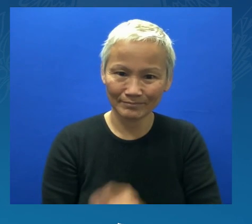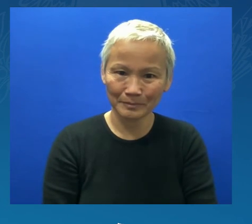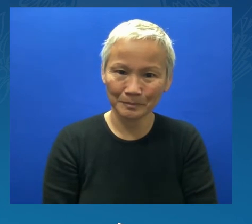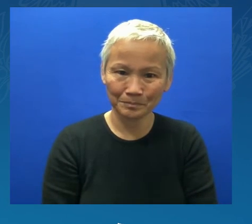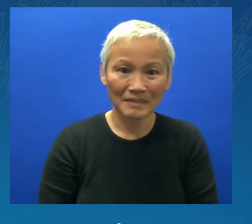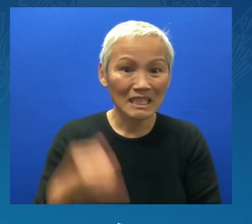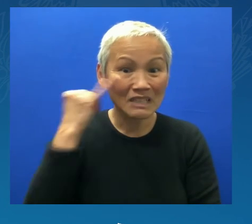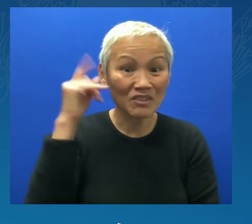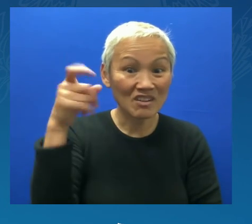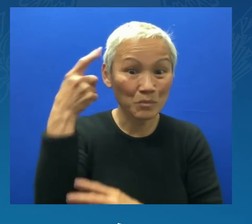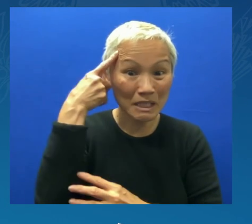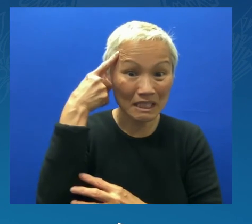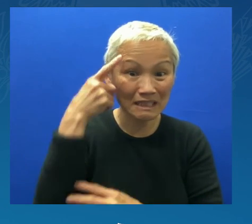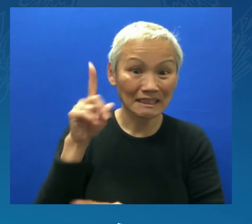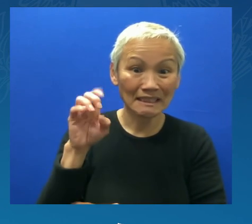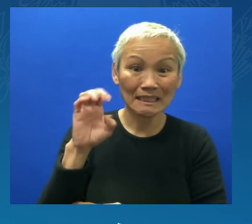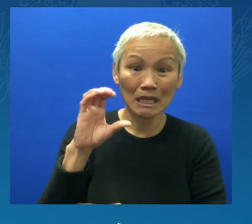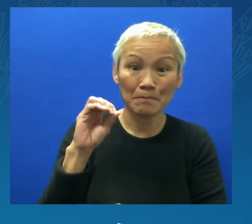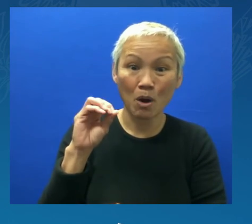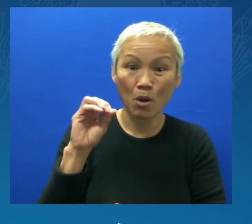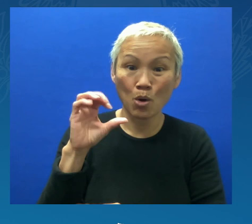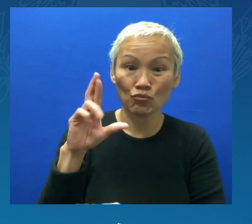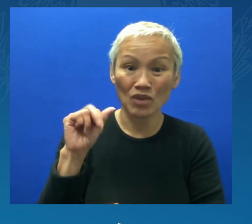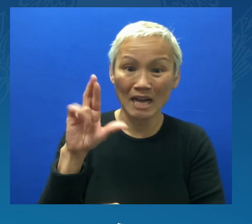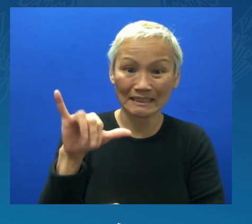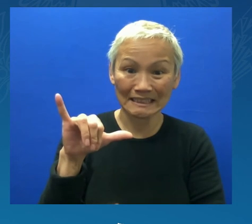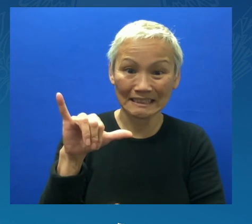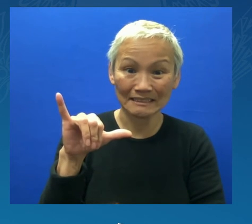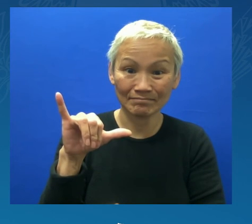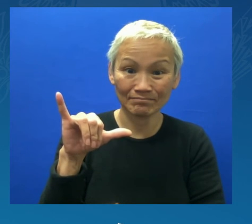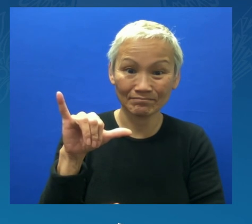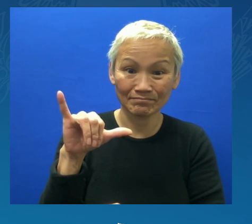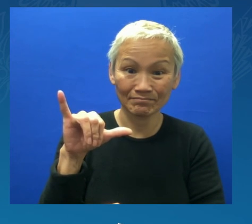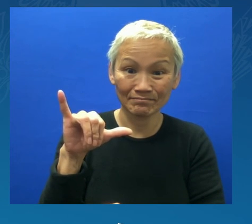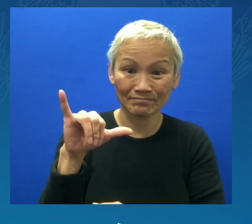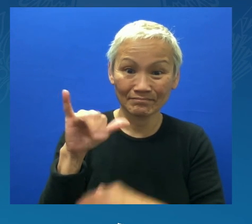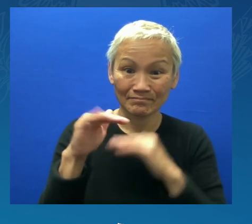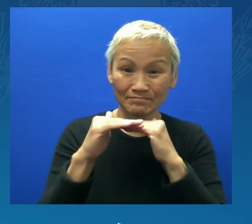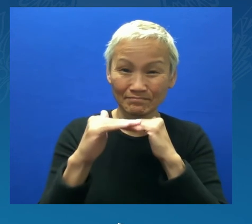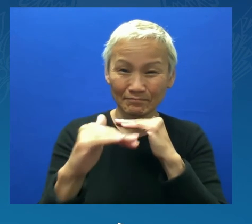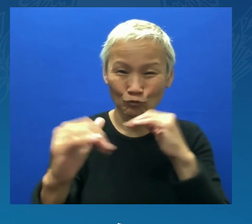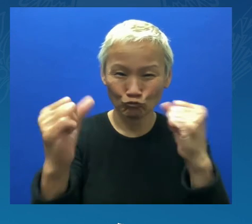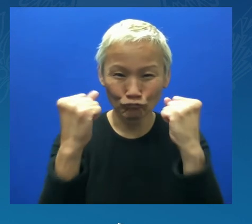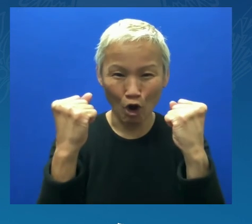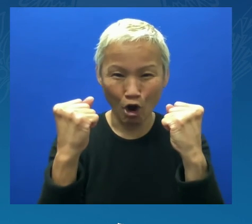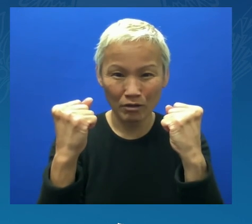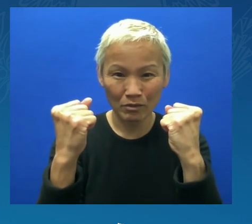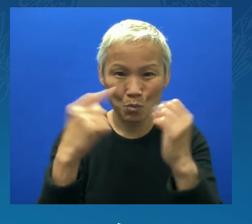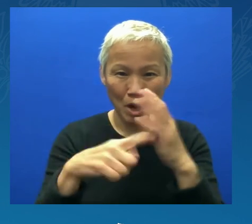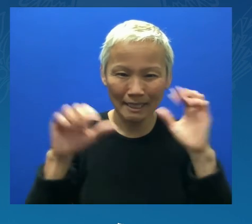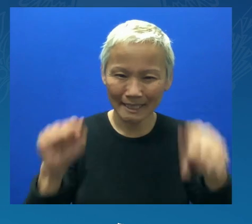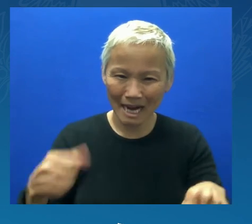it's extremely strong in terms of what it does to protect